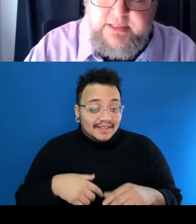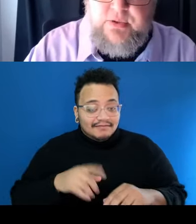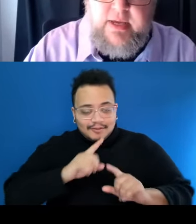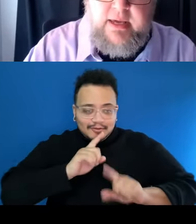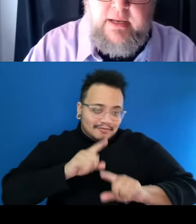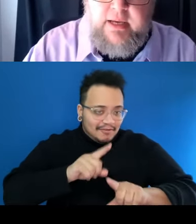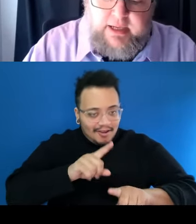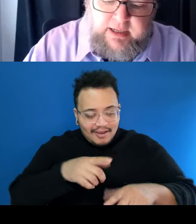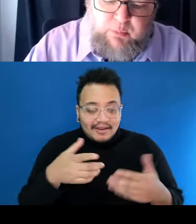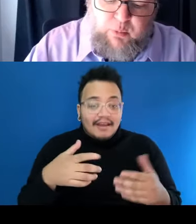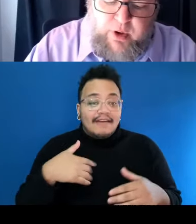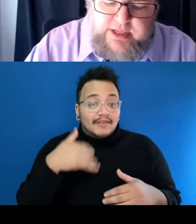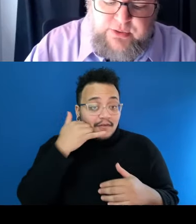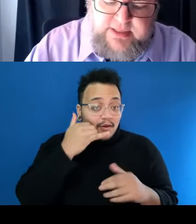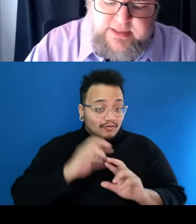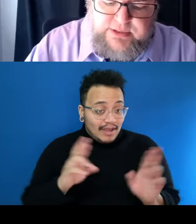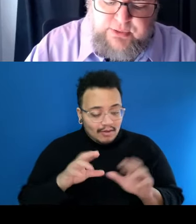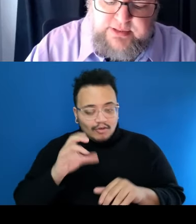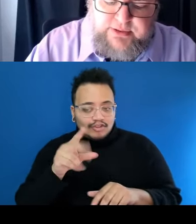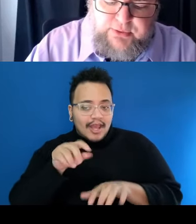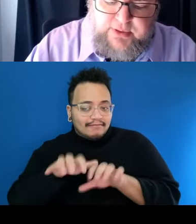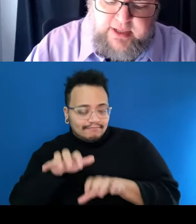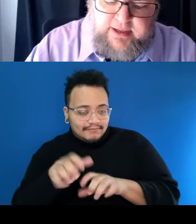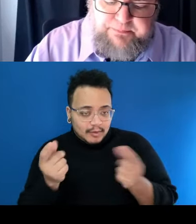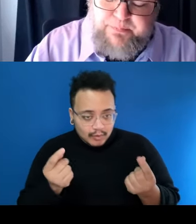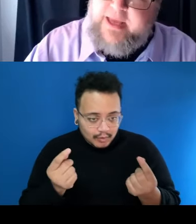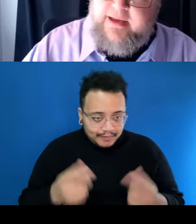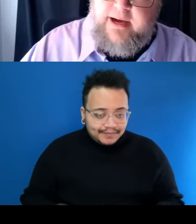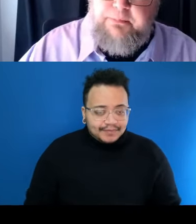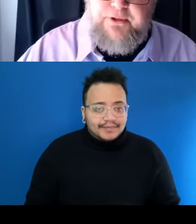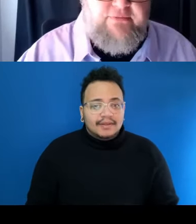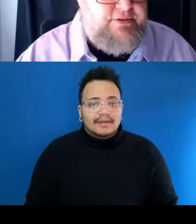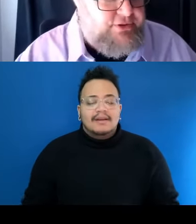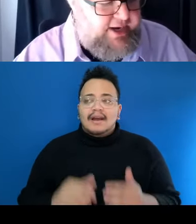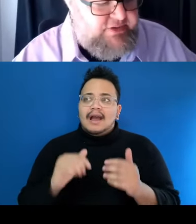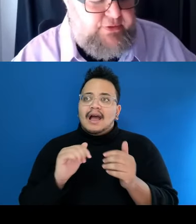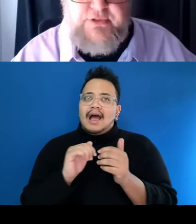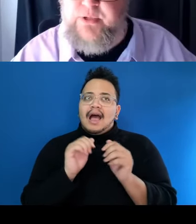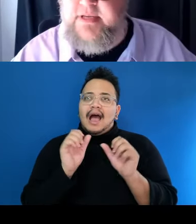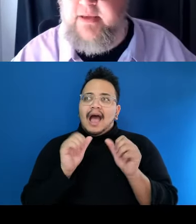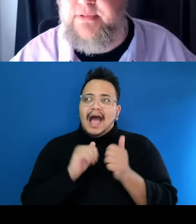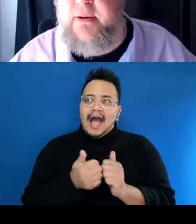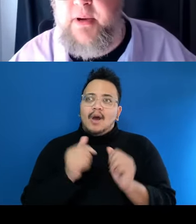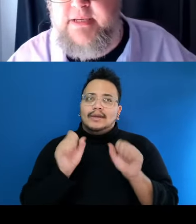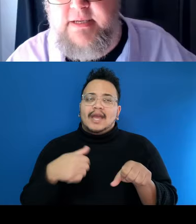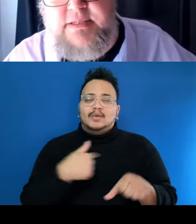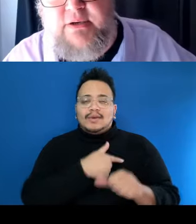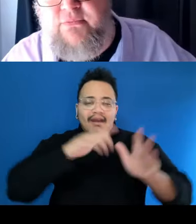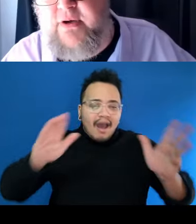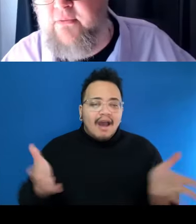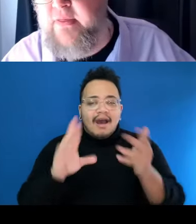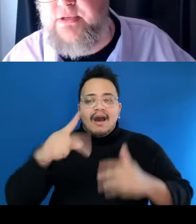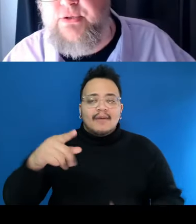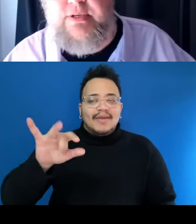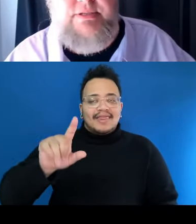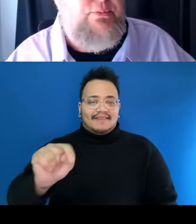let's look at what you can do to uplift trans folks. So, we just gave you some ideas of things that you can do,